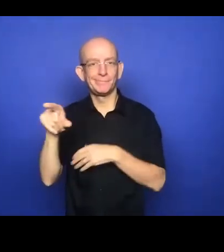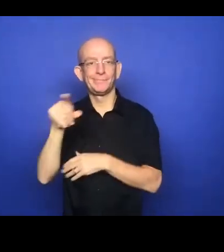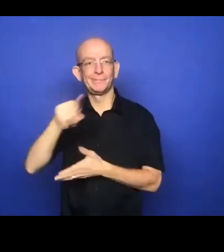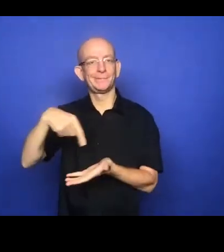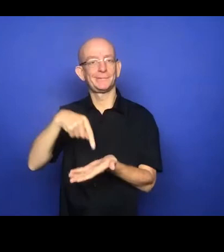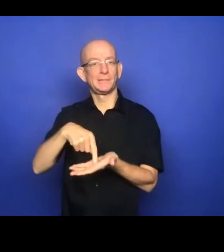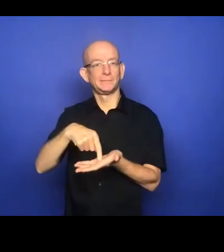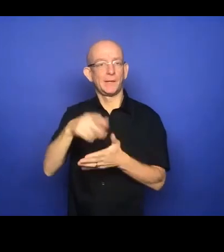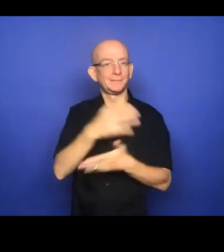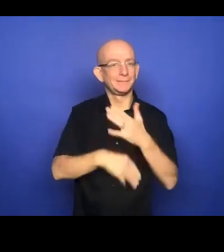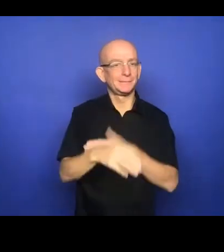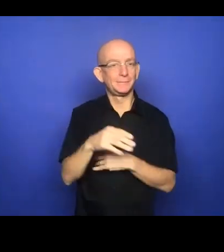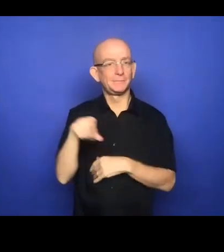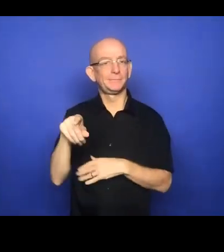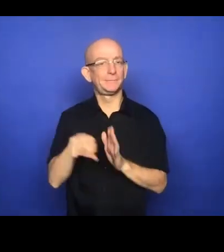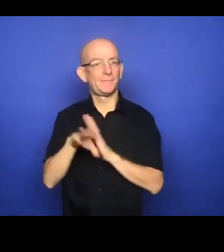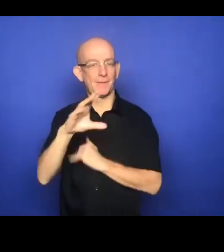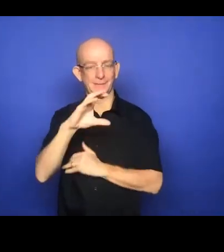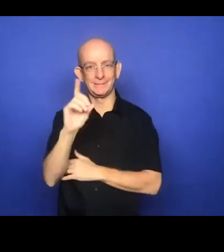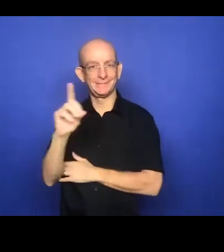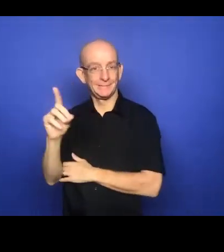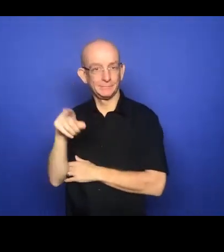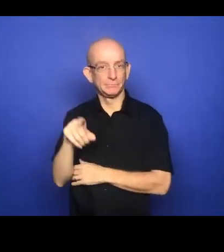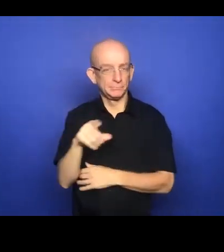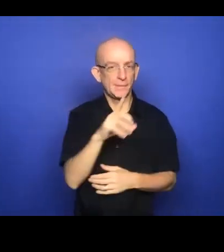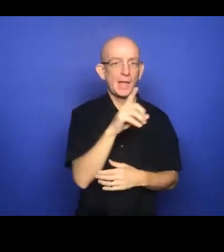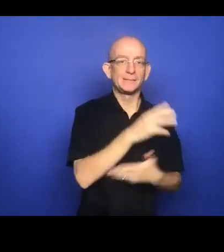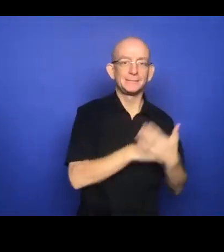International conducted a rapid needs assessment in the districts of